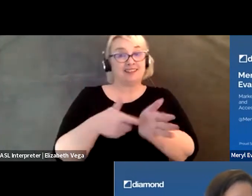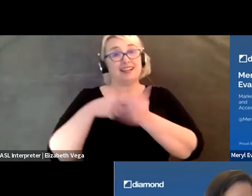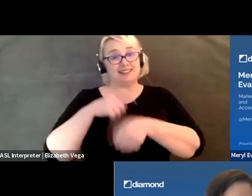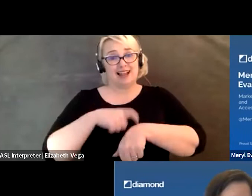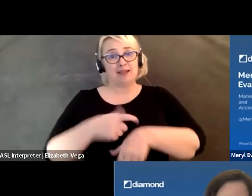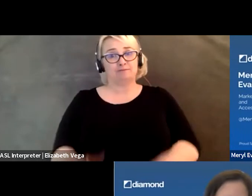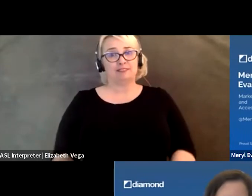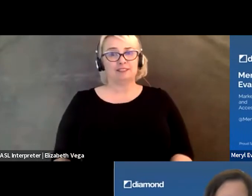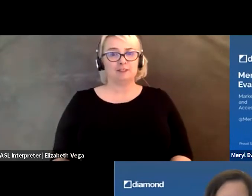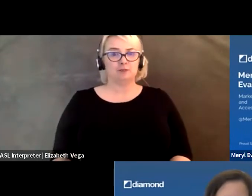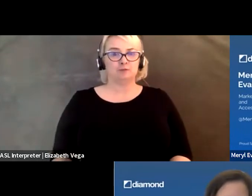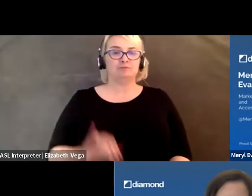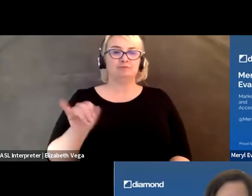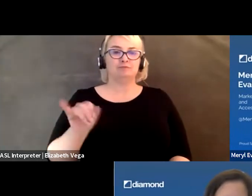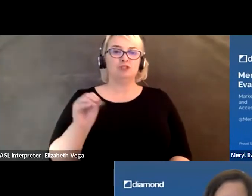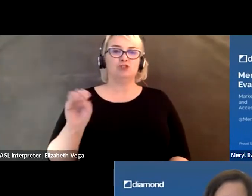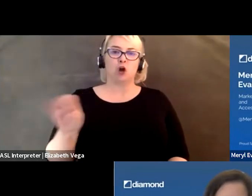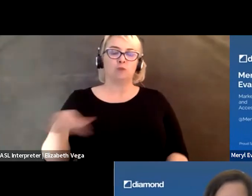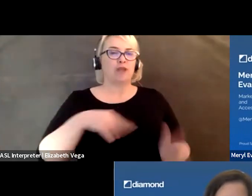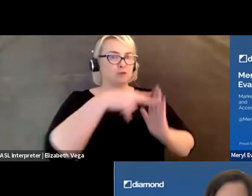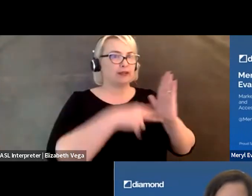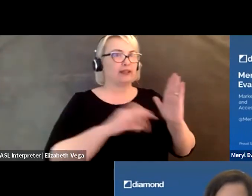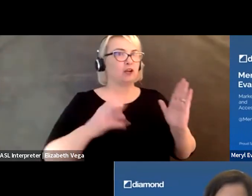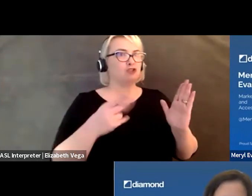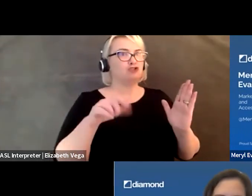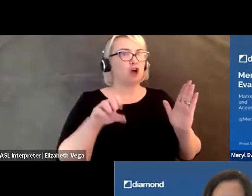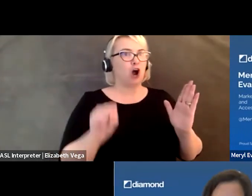Joe Devon: Charles hall adds, some of the burden lies on design teams in order